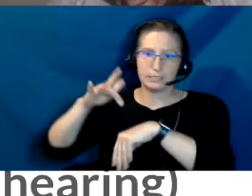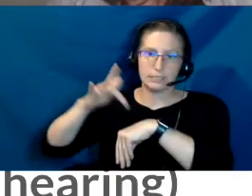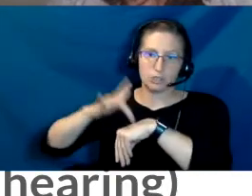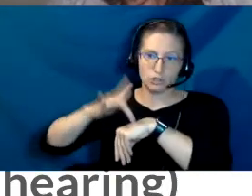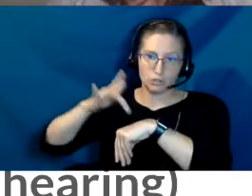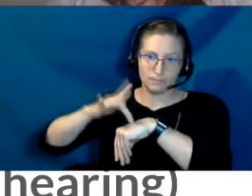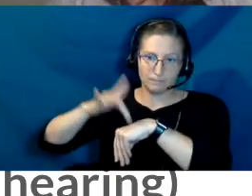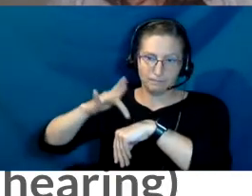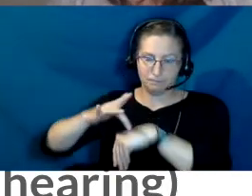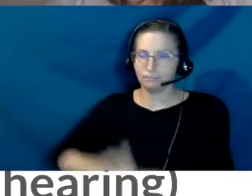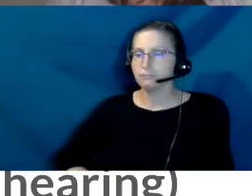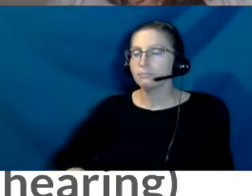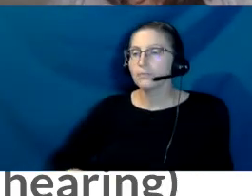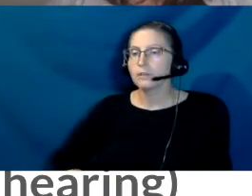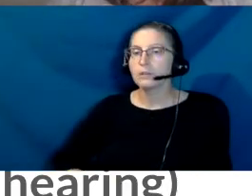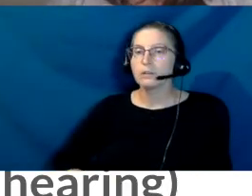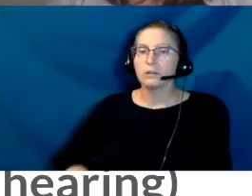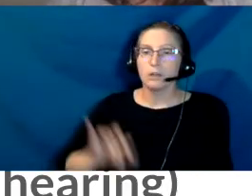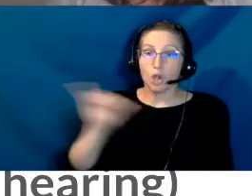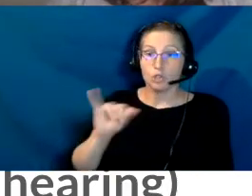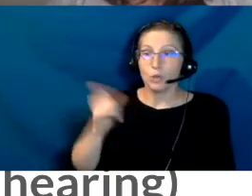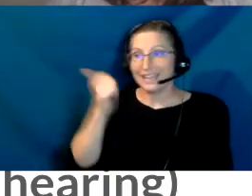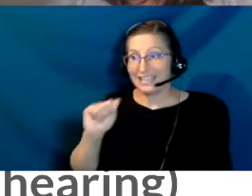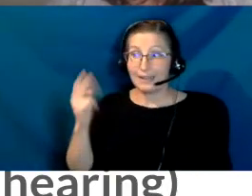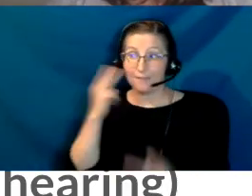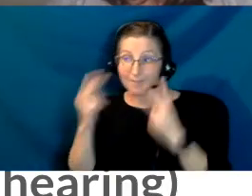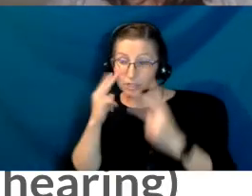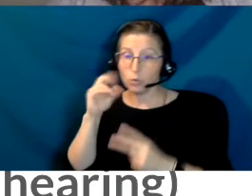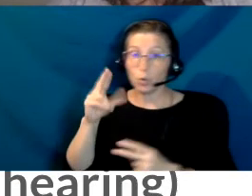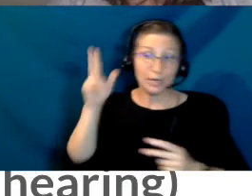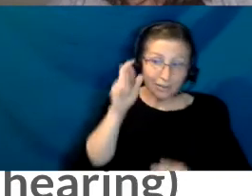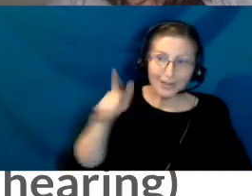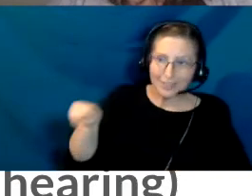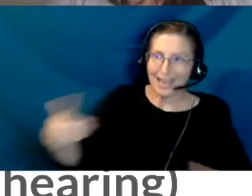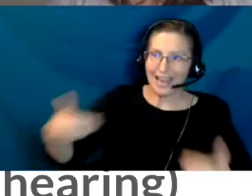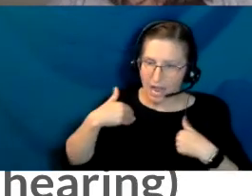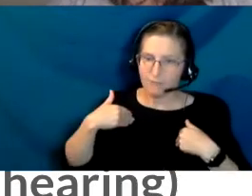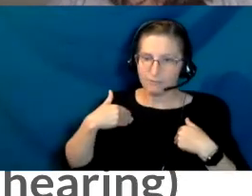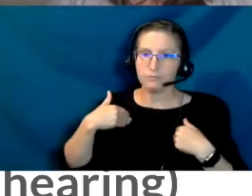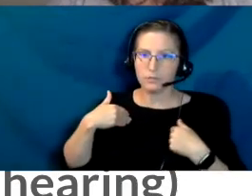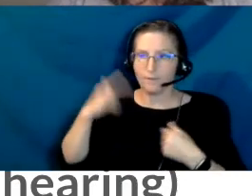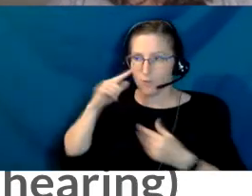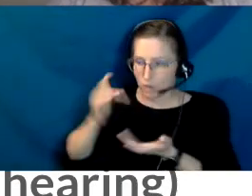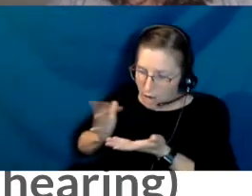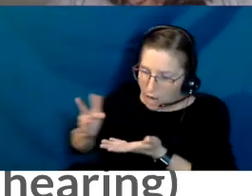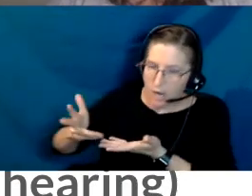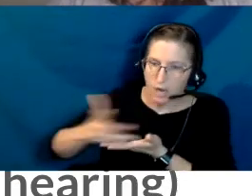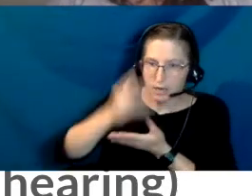touch. And then also using any vision and hearing that they do have to gather that information.